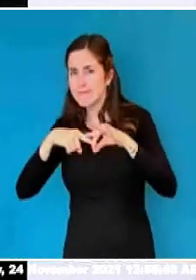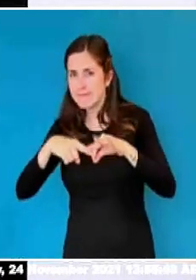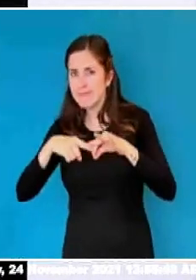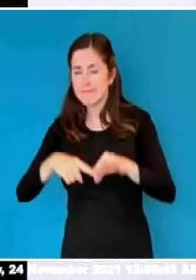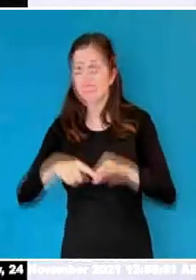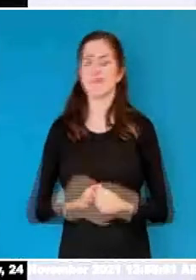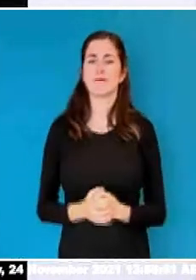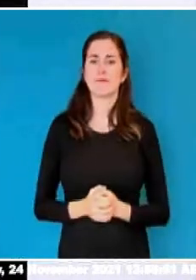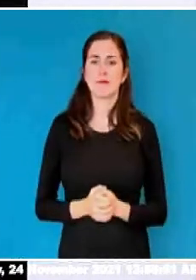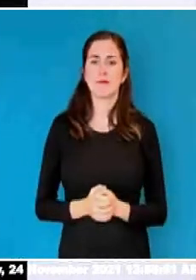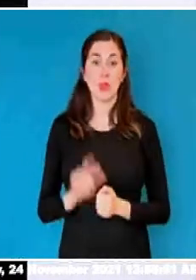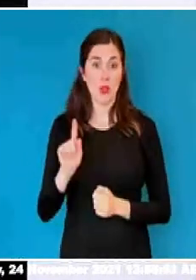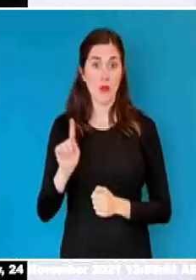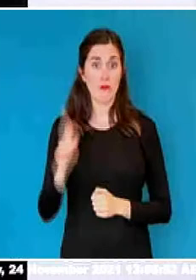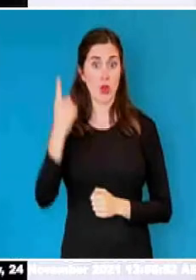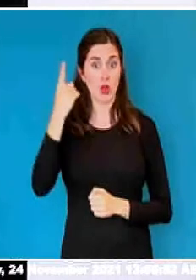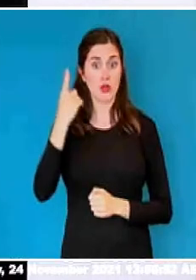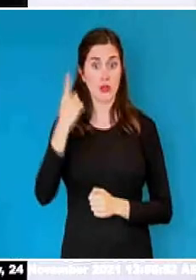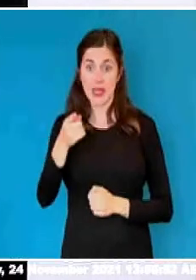Can I start with Safe Work Australia.